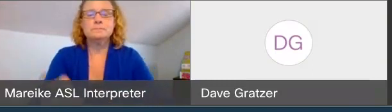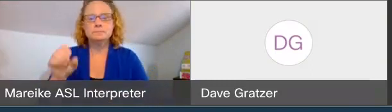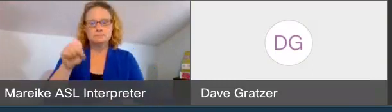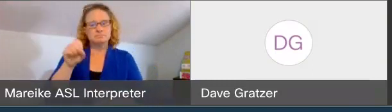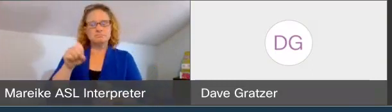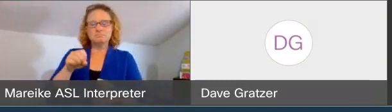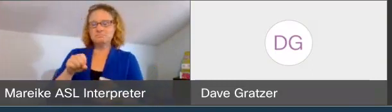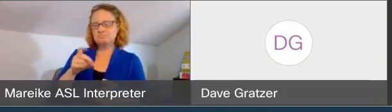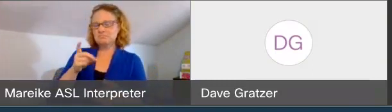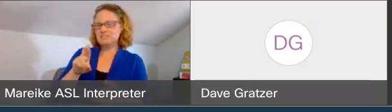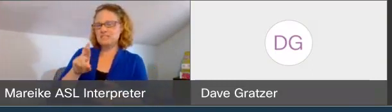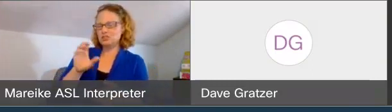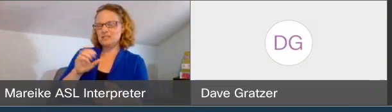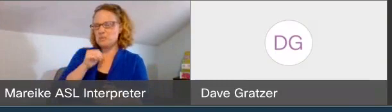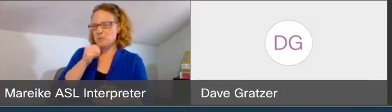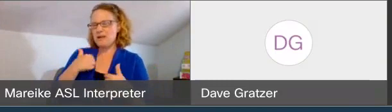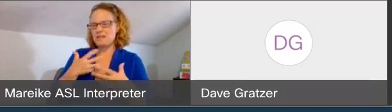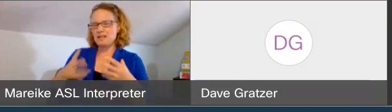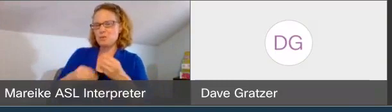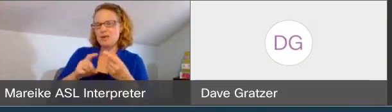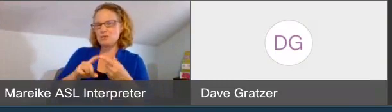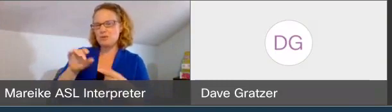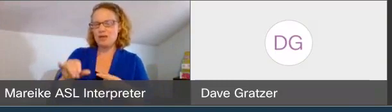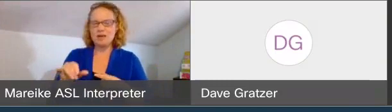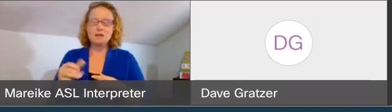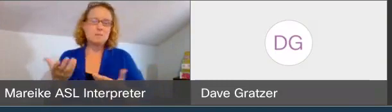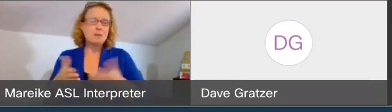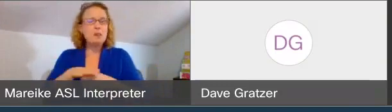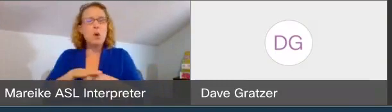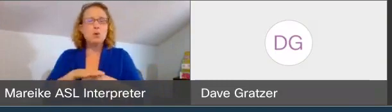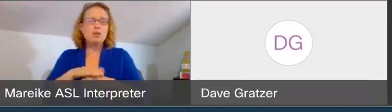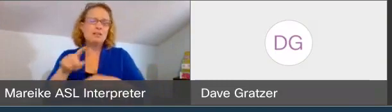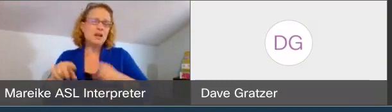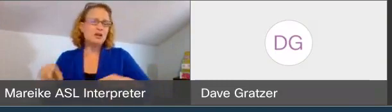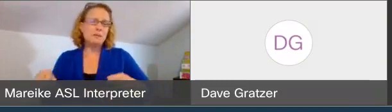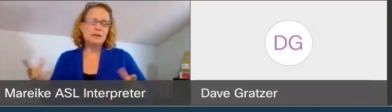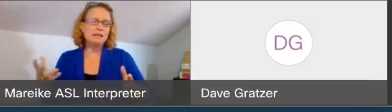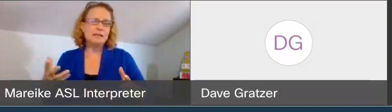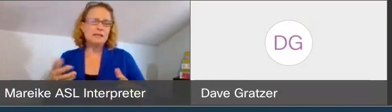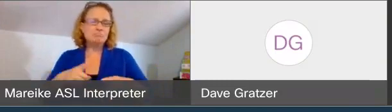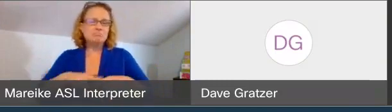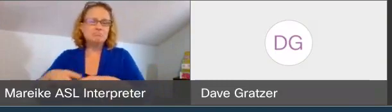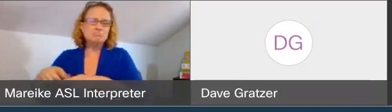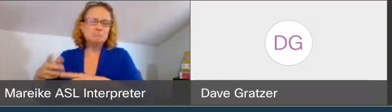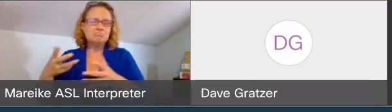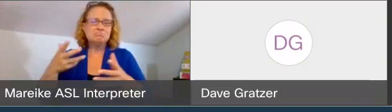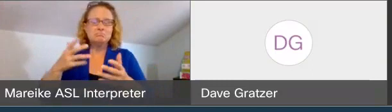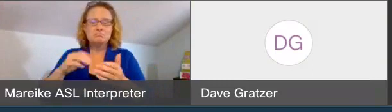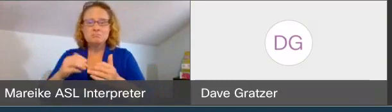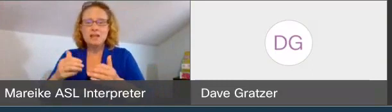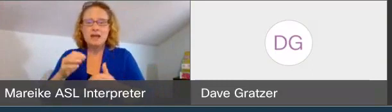there might be just local variability could be driven by how FACT is funded